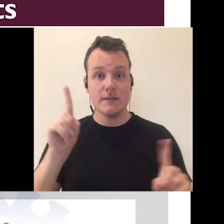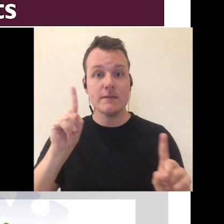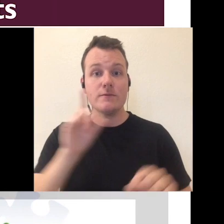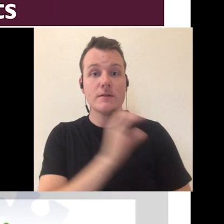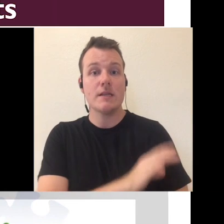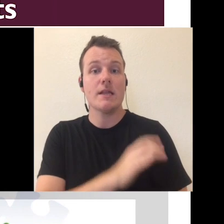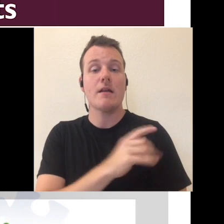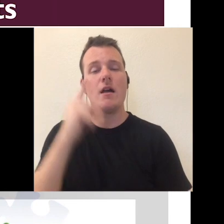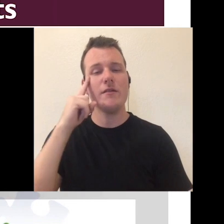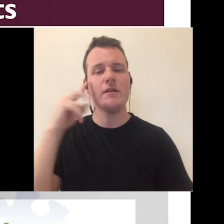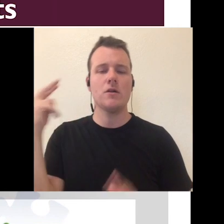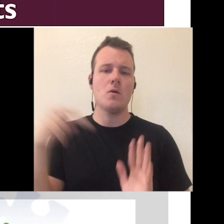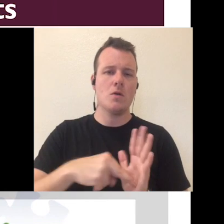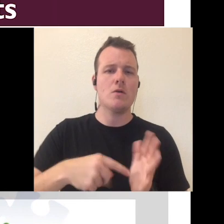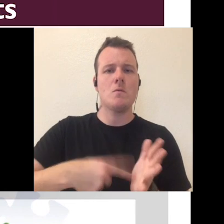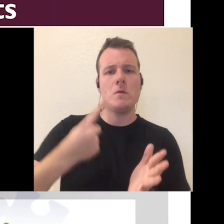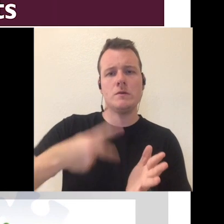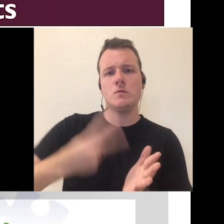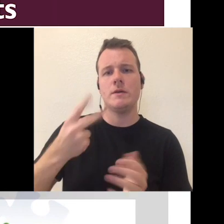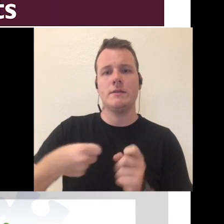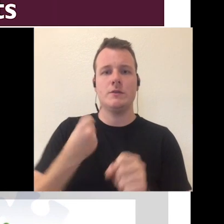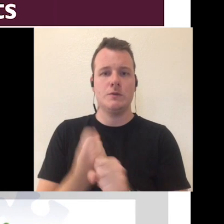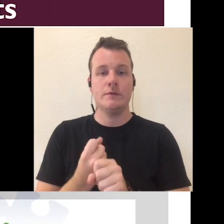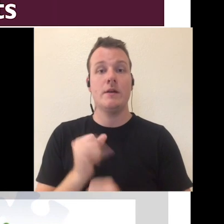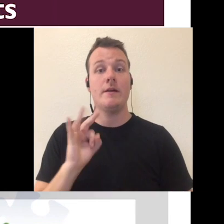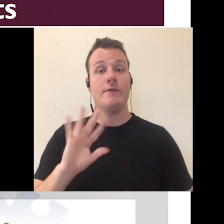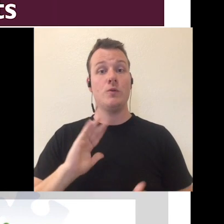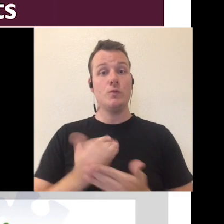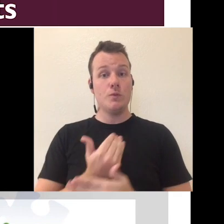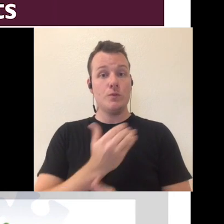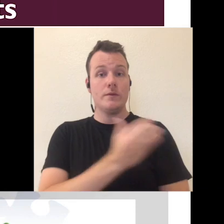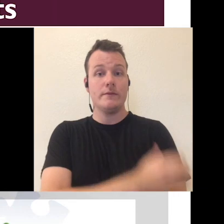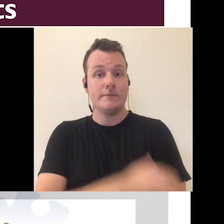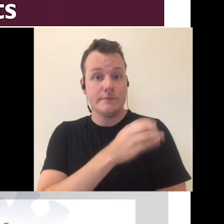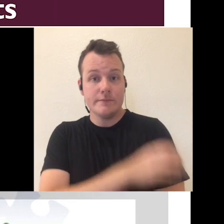clinic, I would monitor it at least once, maybe twice a year. If you're a brand new